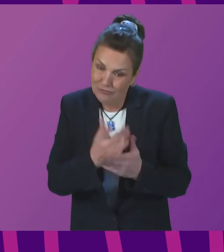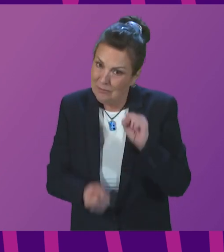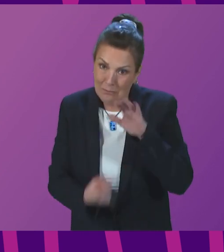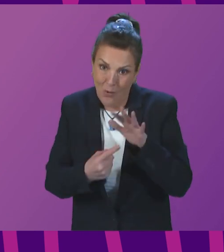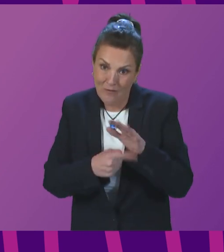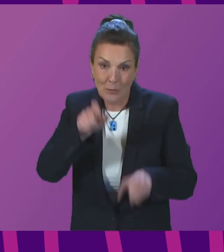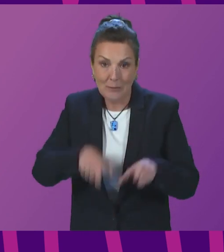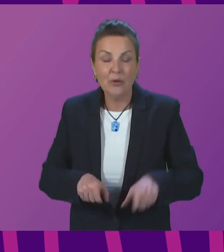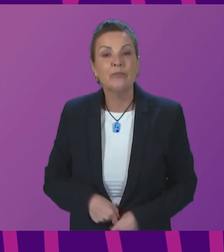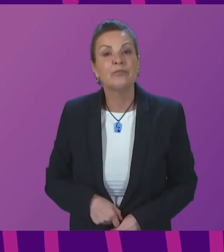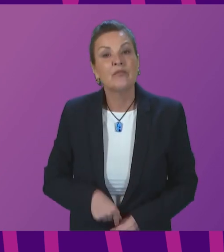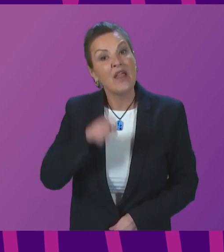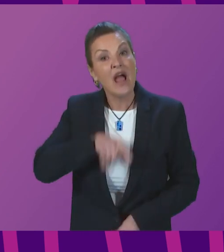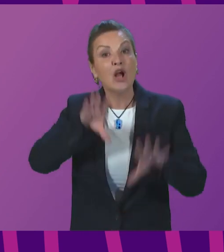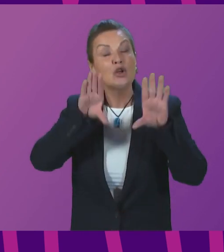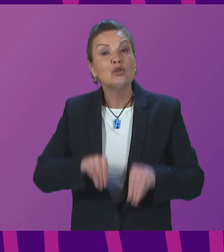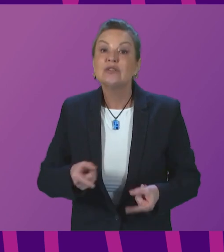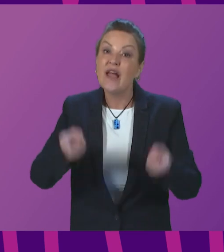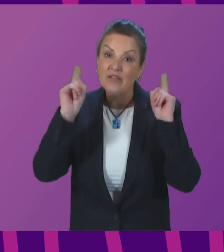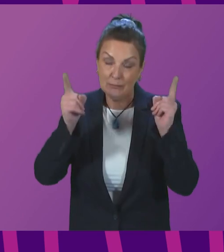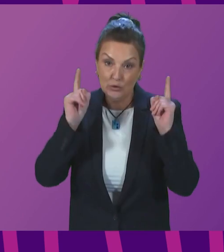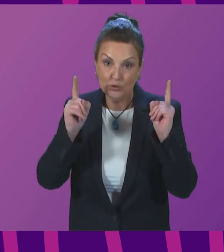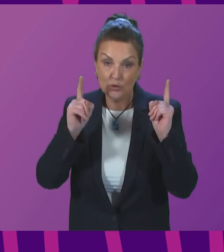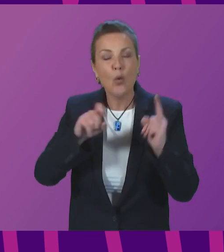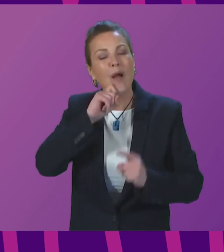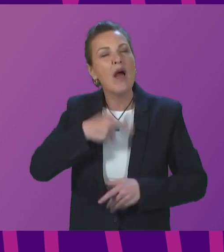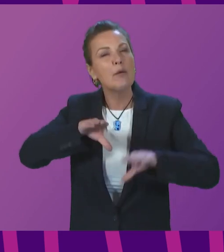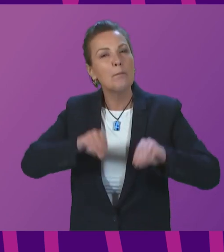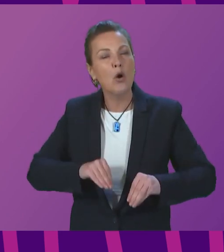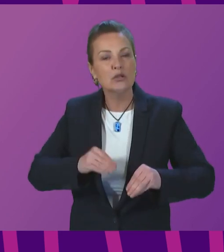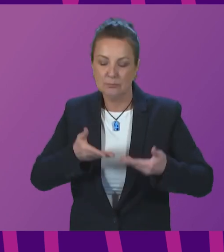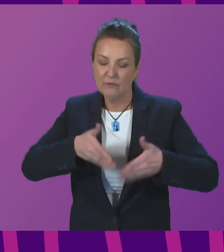That concludes First Minister’s questions.